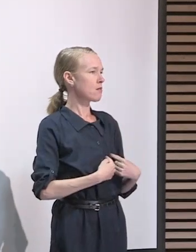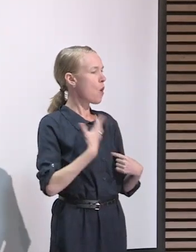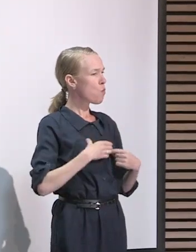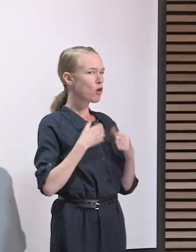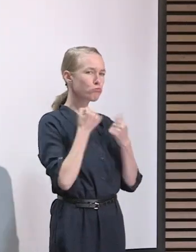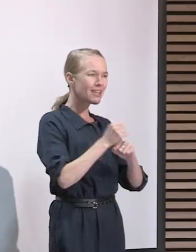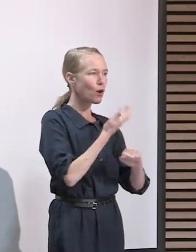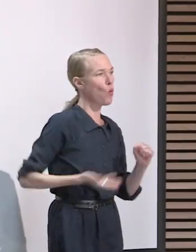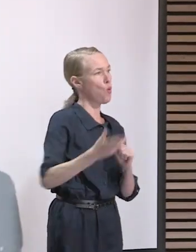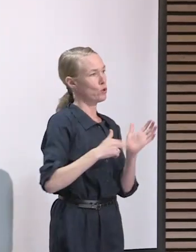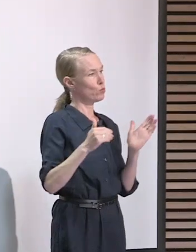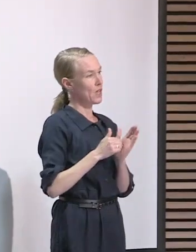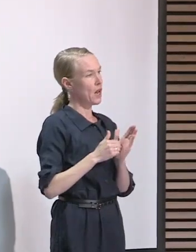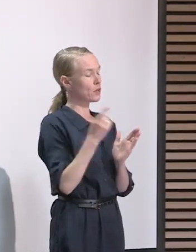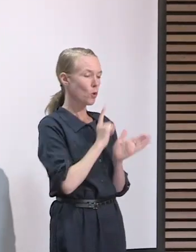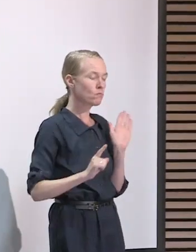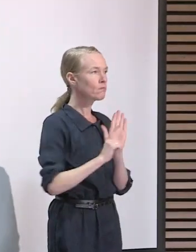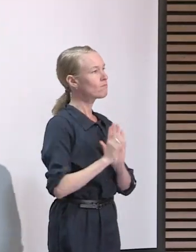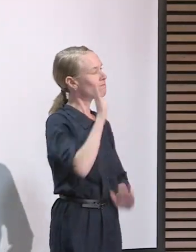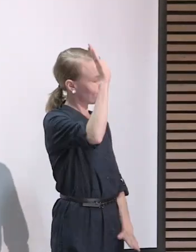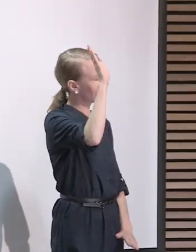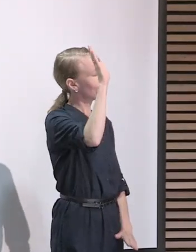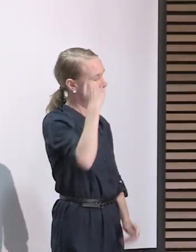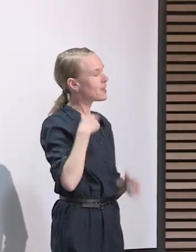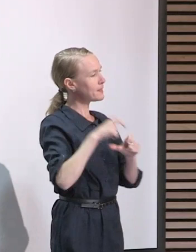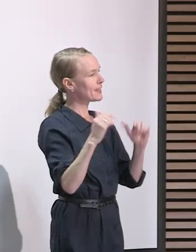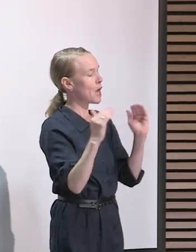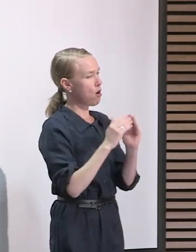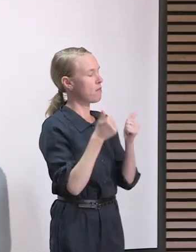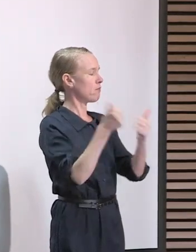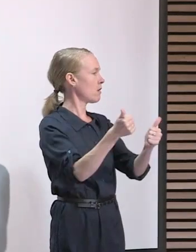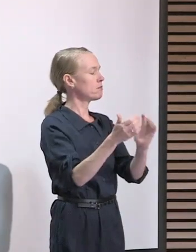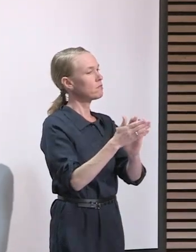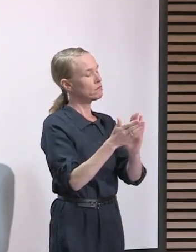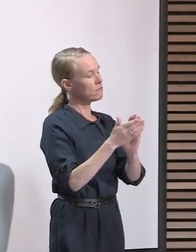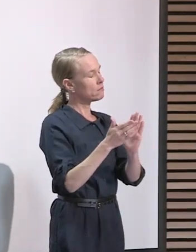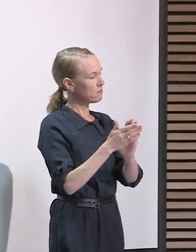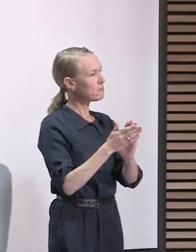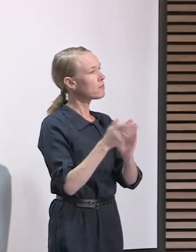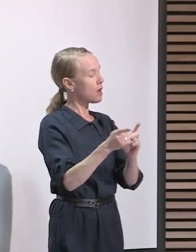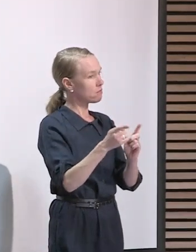commended. They have done their bit to protect the team of 5 million and their quick